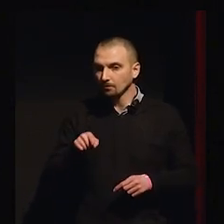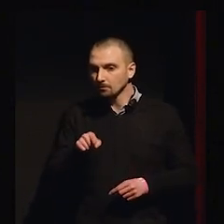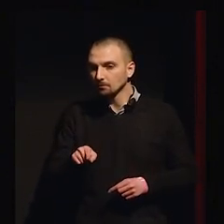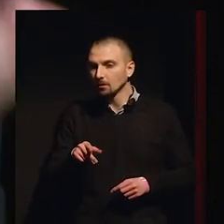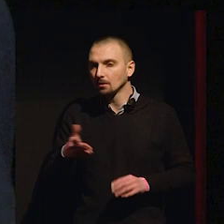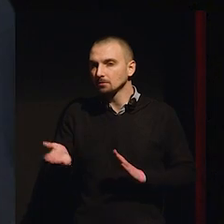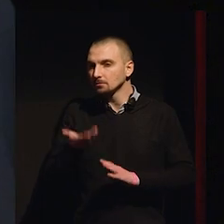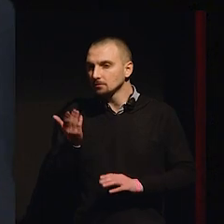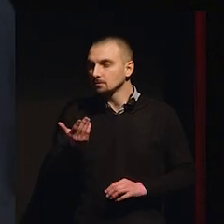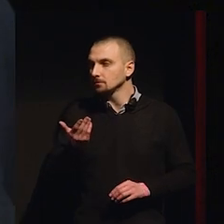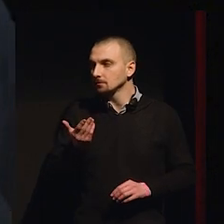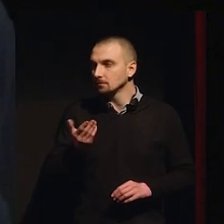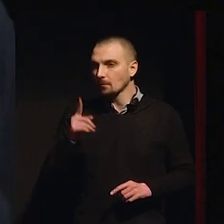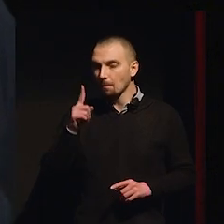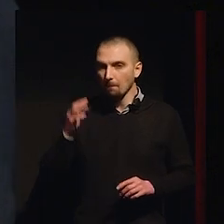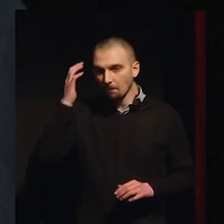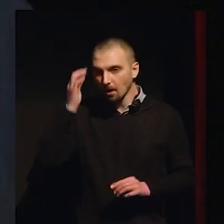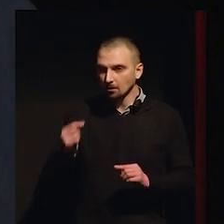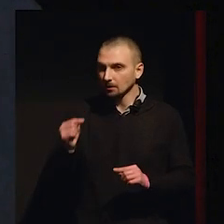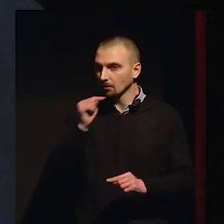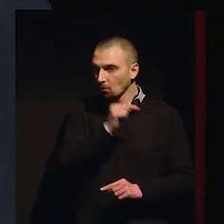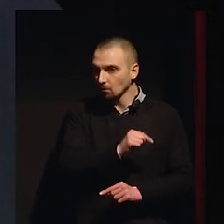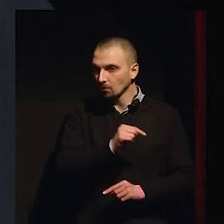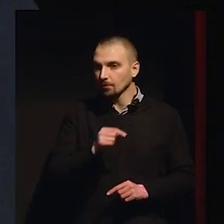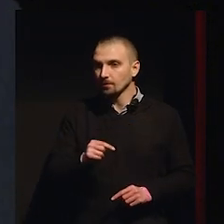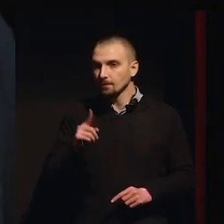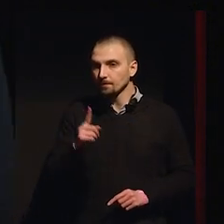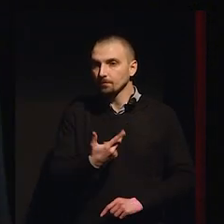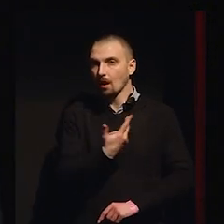we went way back to square one. Suddenly, antivaccination escalated.